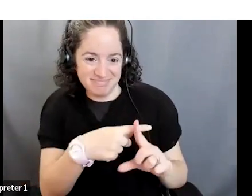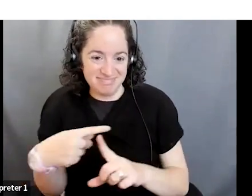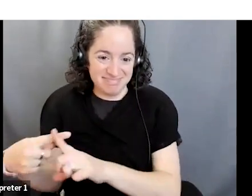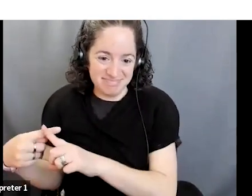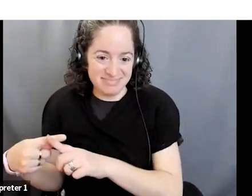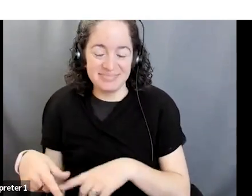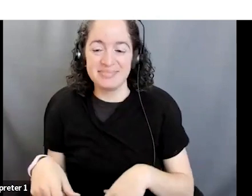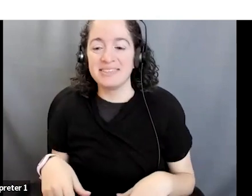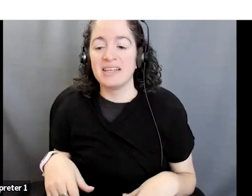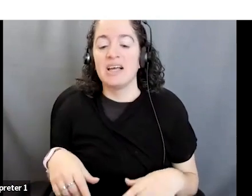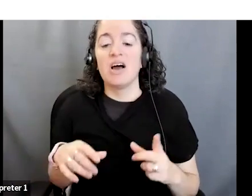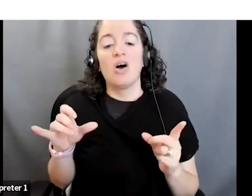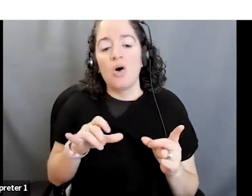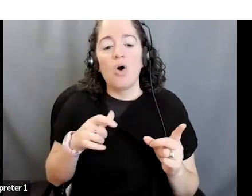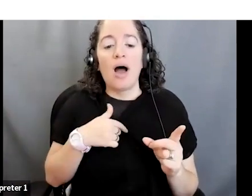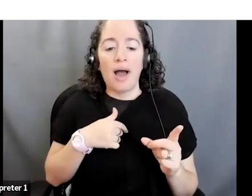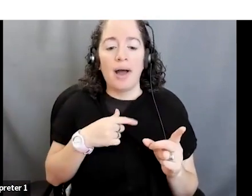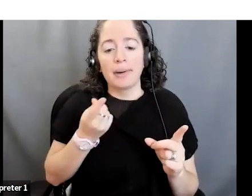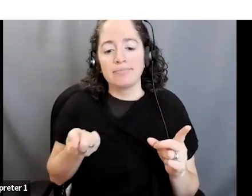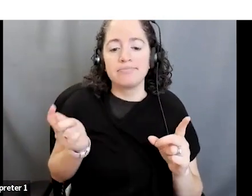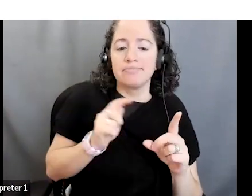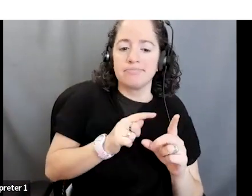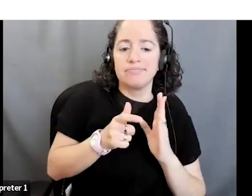I have been in the WordPress space for almost